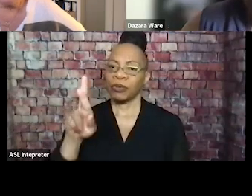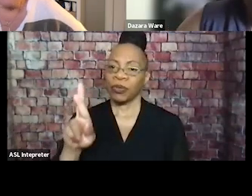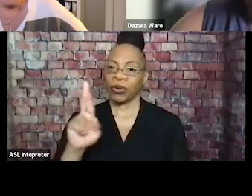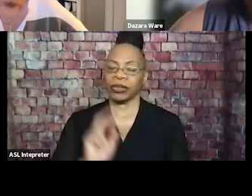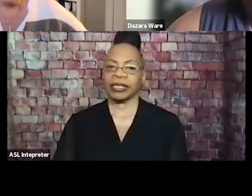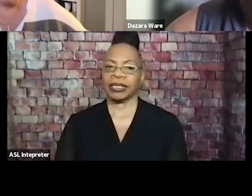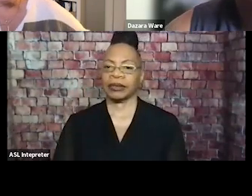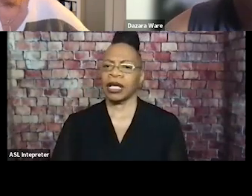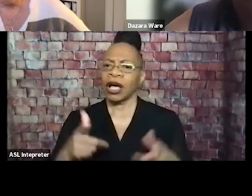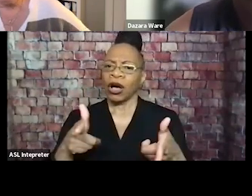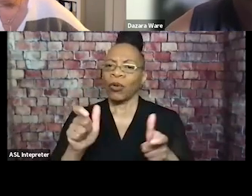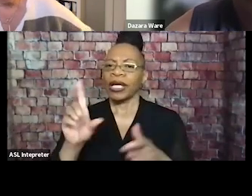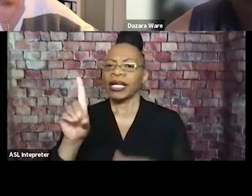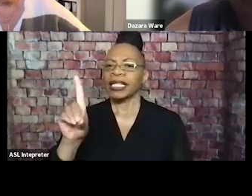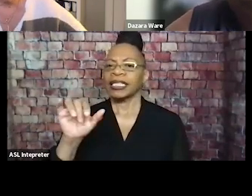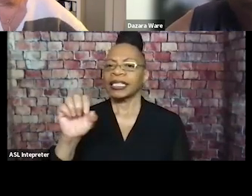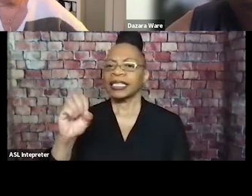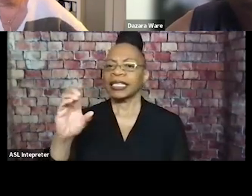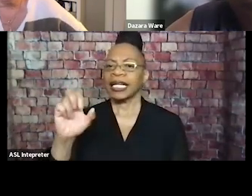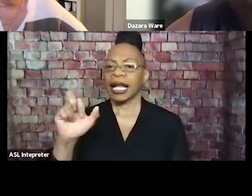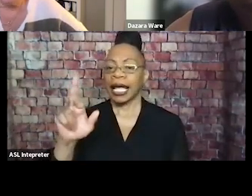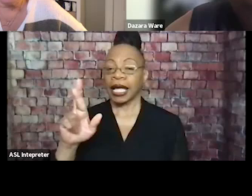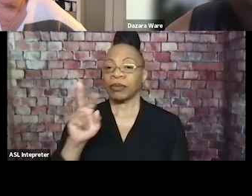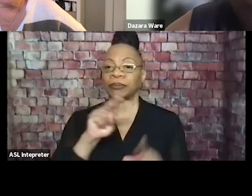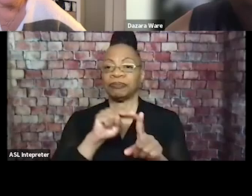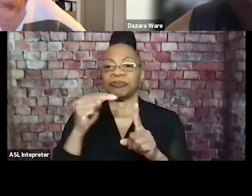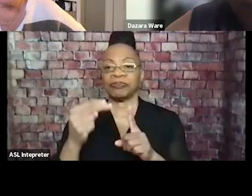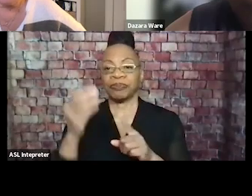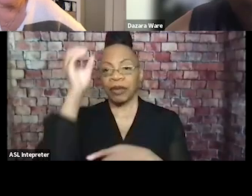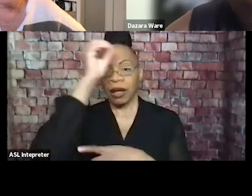Just a quick disclaimer: The views, opinions, and content expressed in this presentation